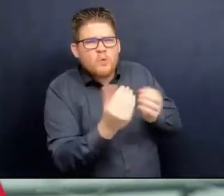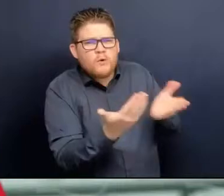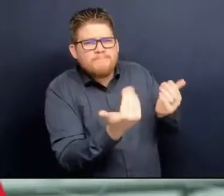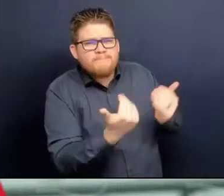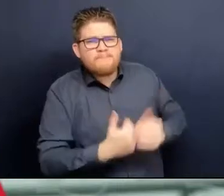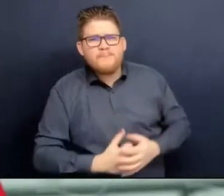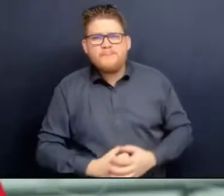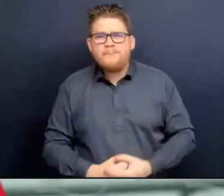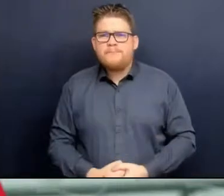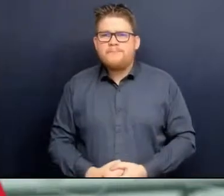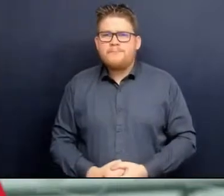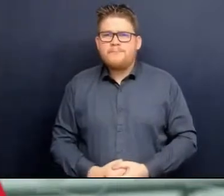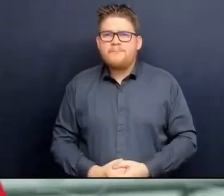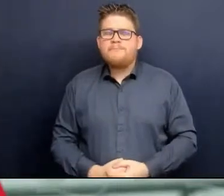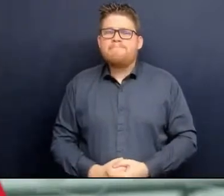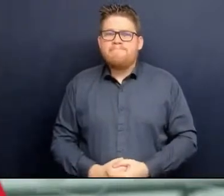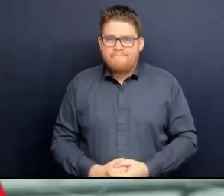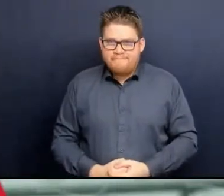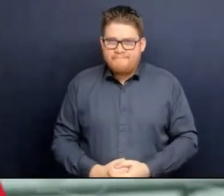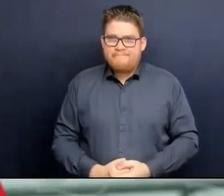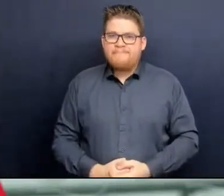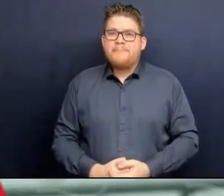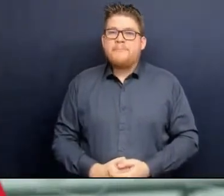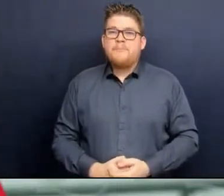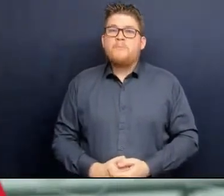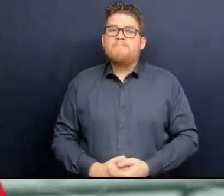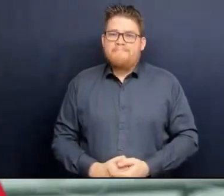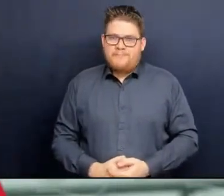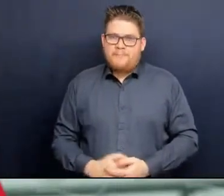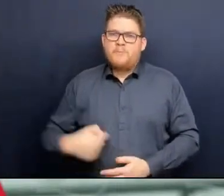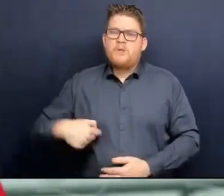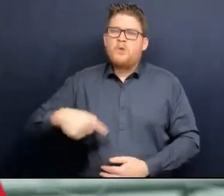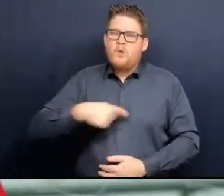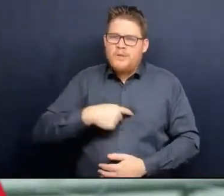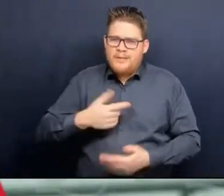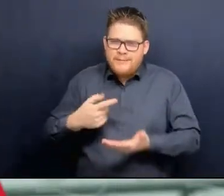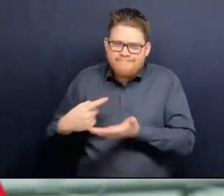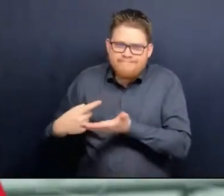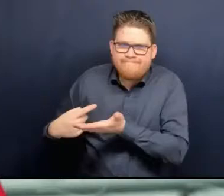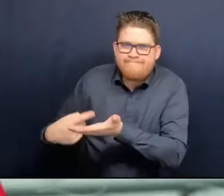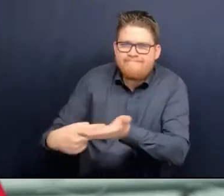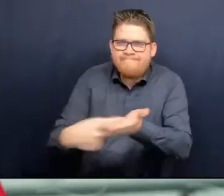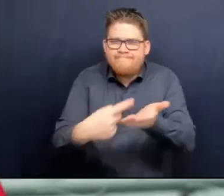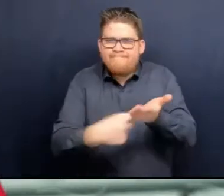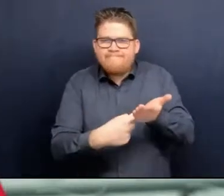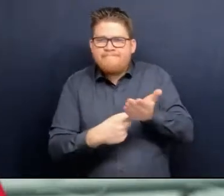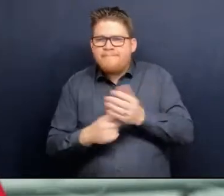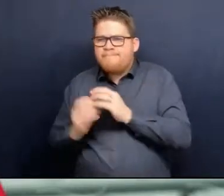talking with all of the involved stakeholders. There's a whole lot of things that go on behind